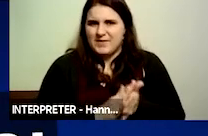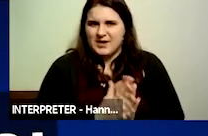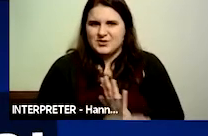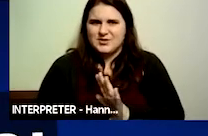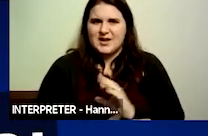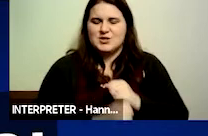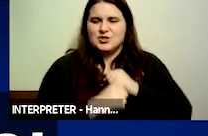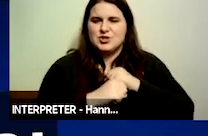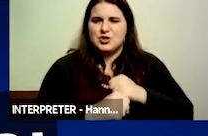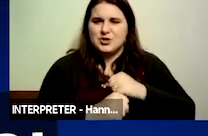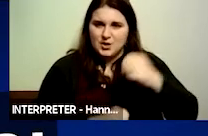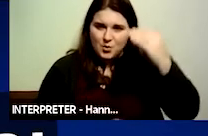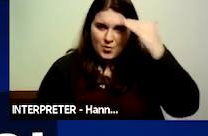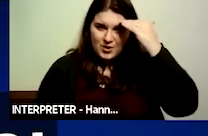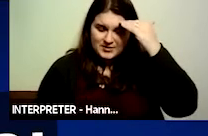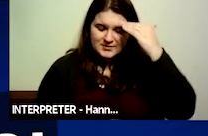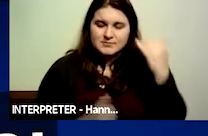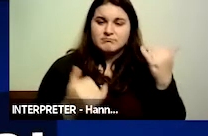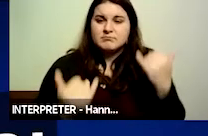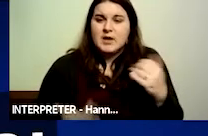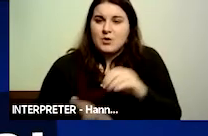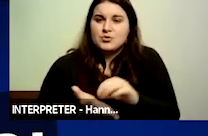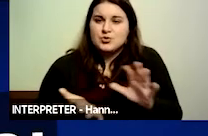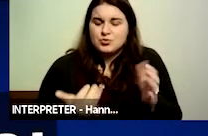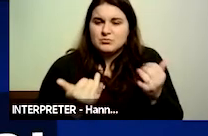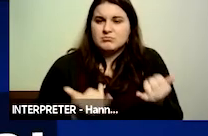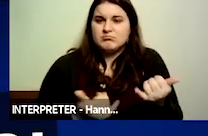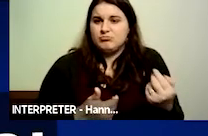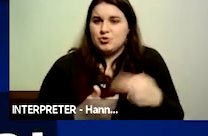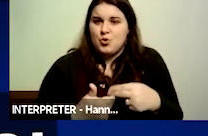to admit a couple more students here as we get started. So thanks Ben, for being here tonight.